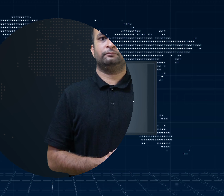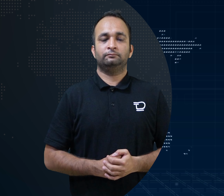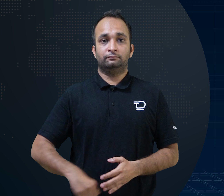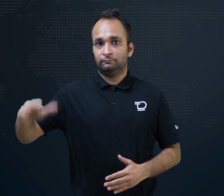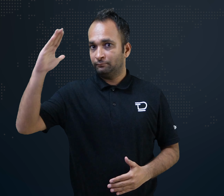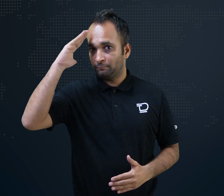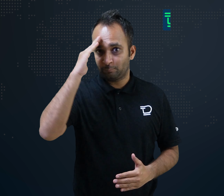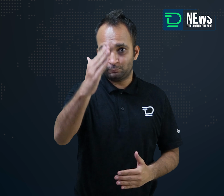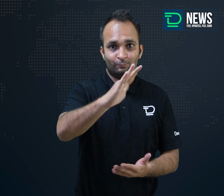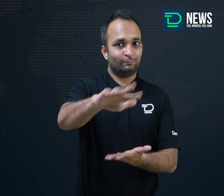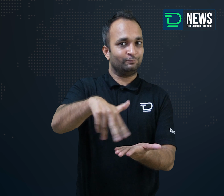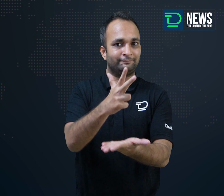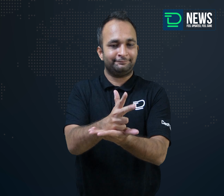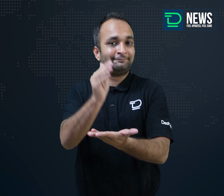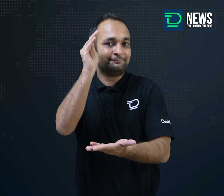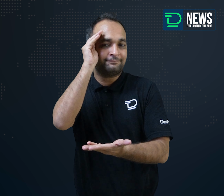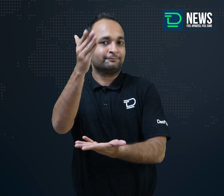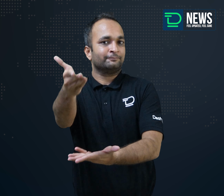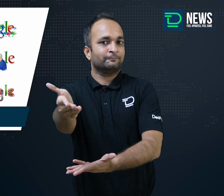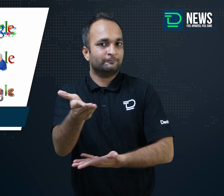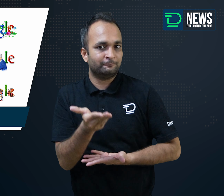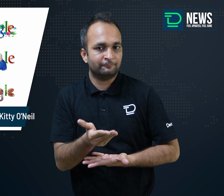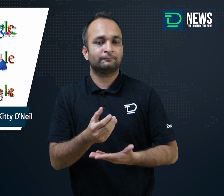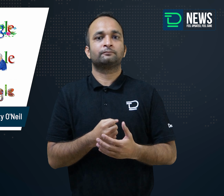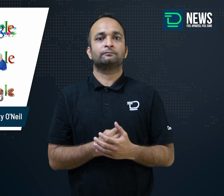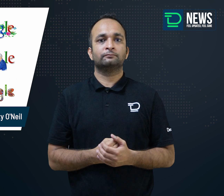Hello, Welcome to Deaf Talks NEWS